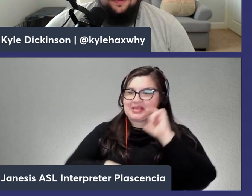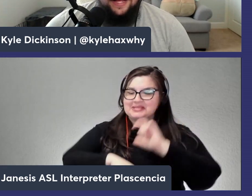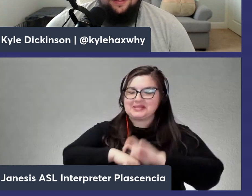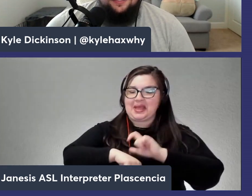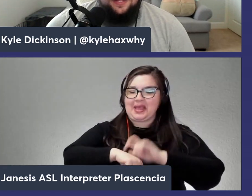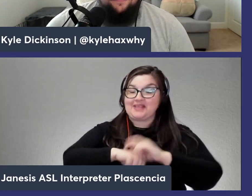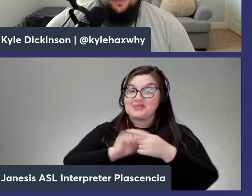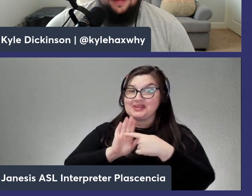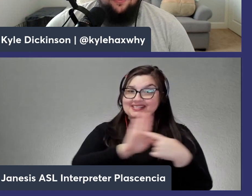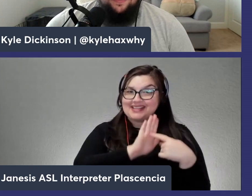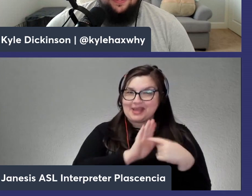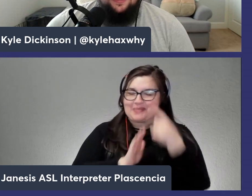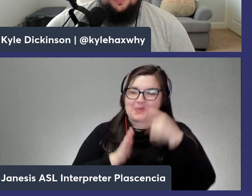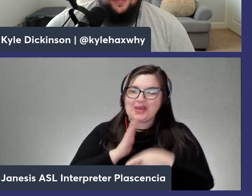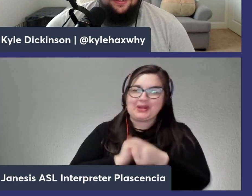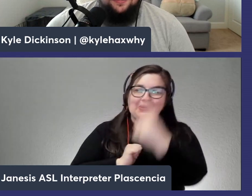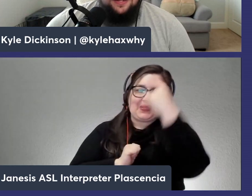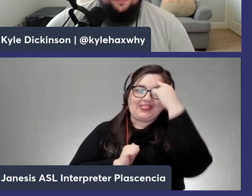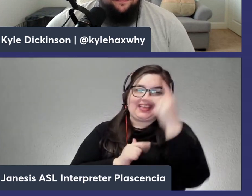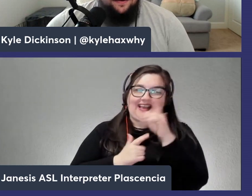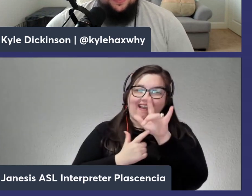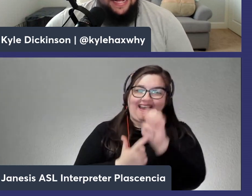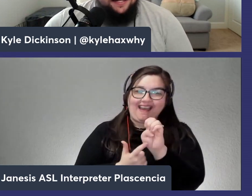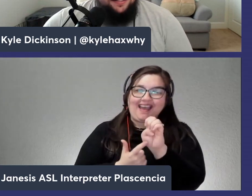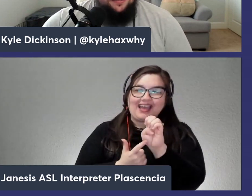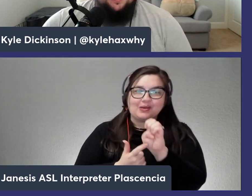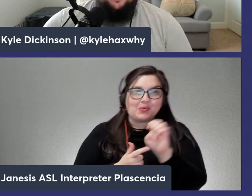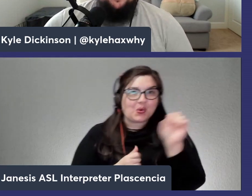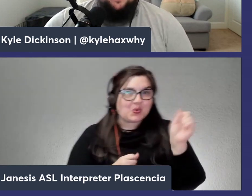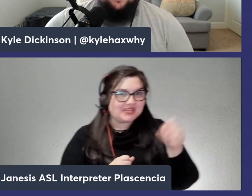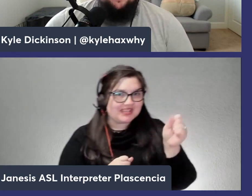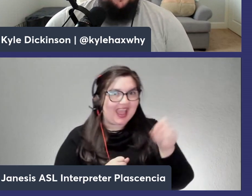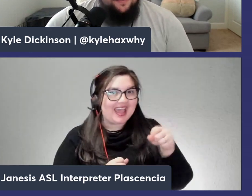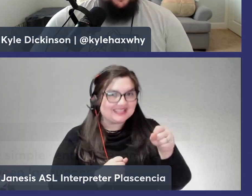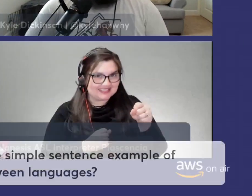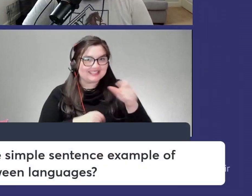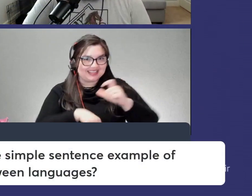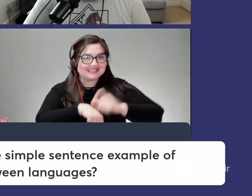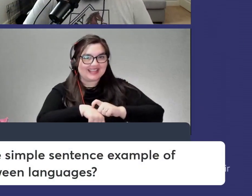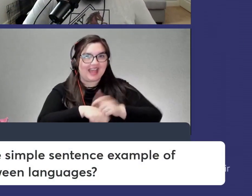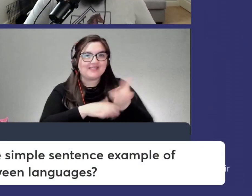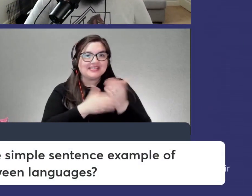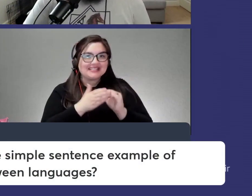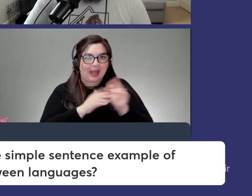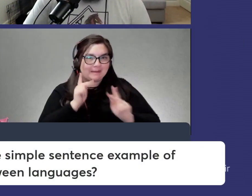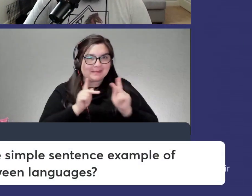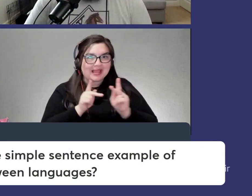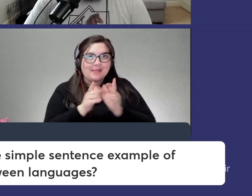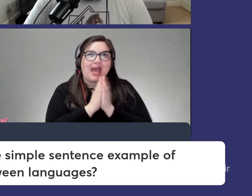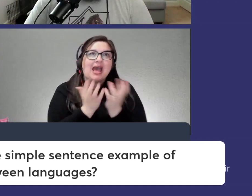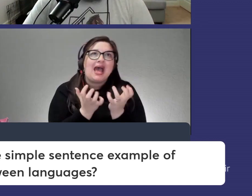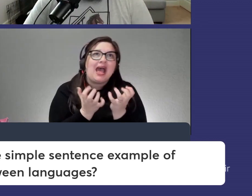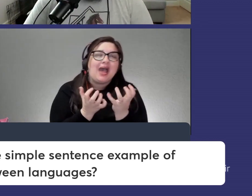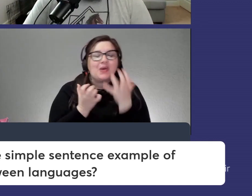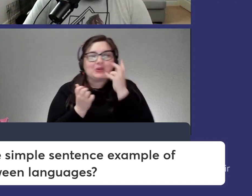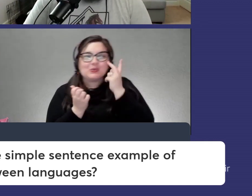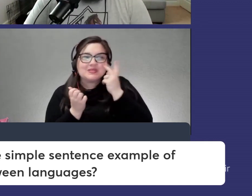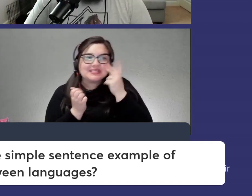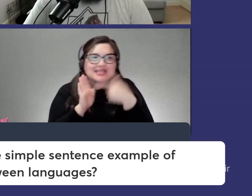I think it's time for a demo, because we also have some folks asking for just, in fact, a demonstration. So, we have a question.